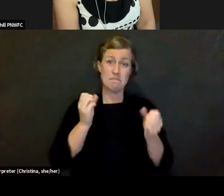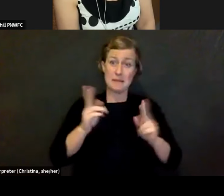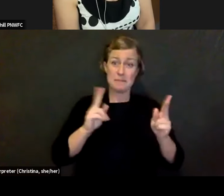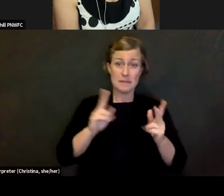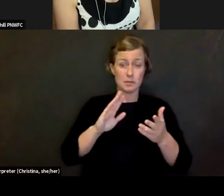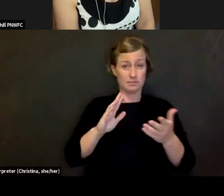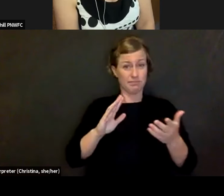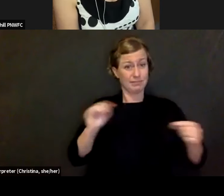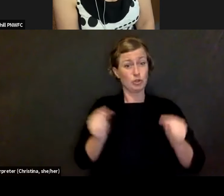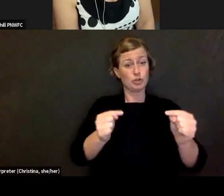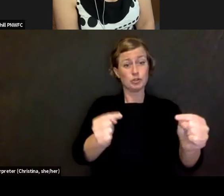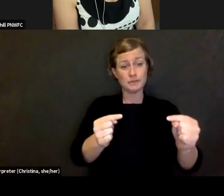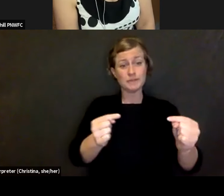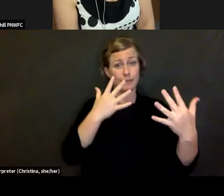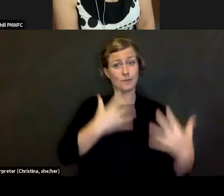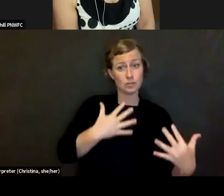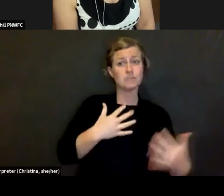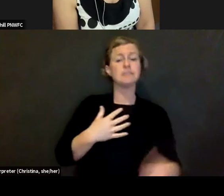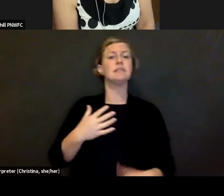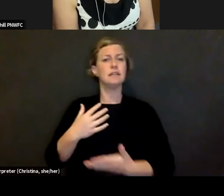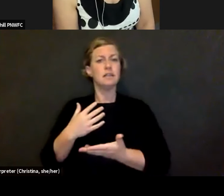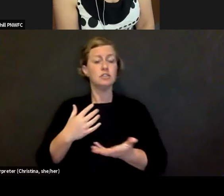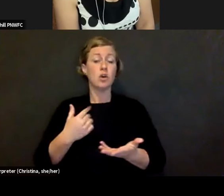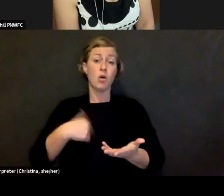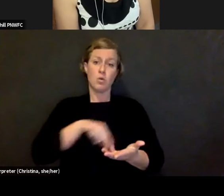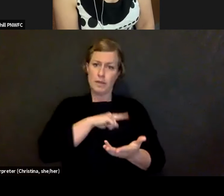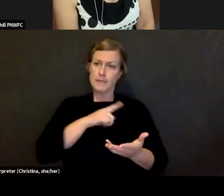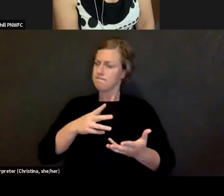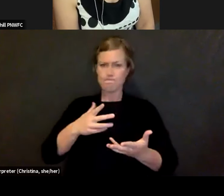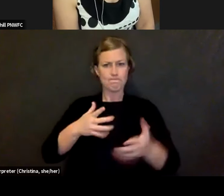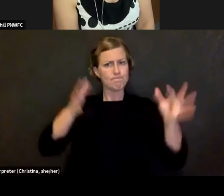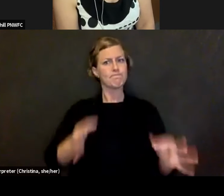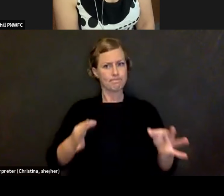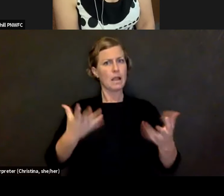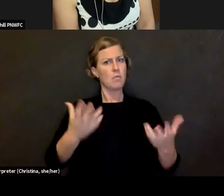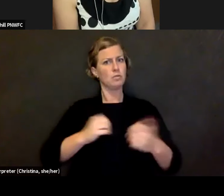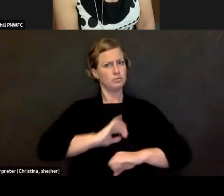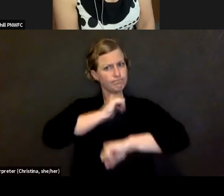clearly not safe. Especially when you look at these actions, a lot of people get injured